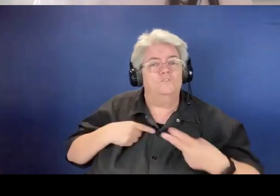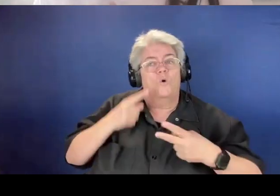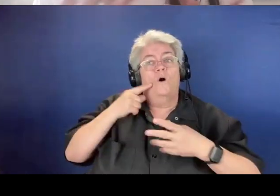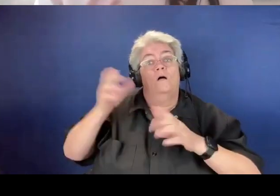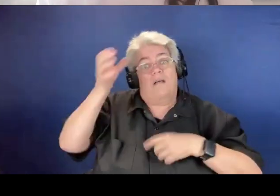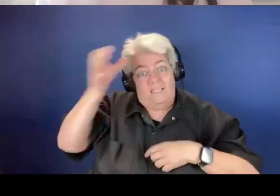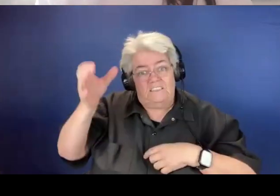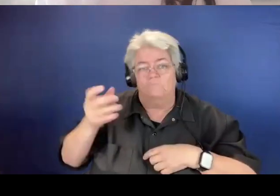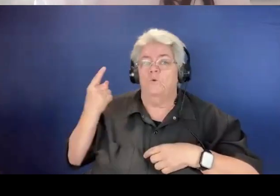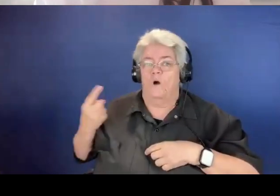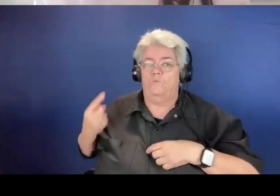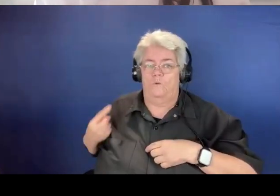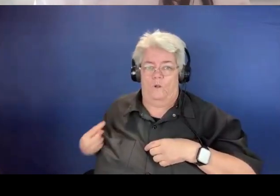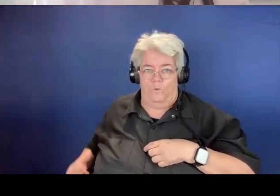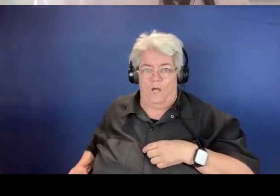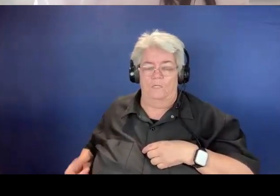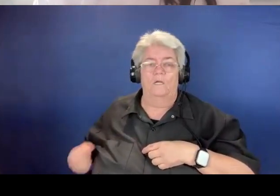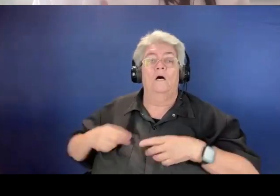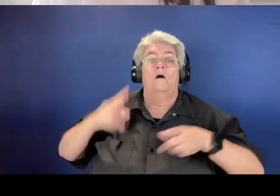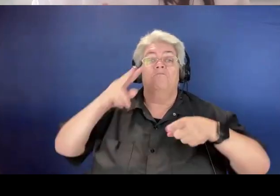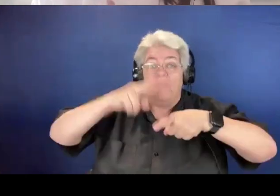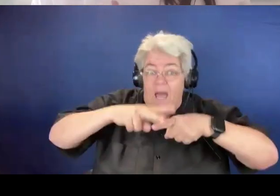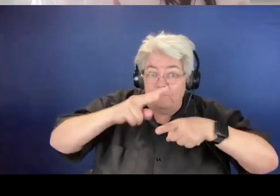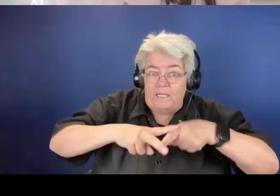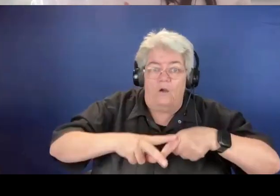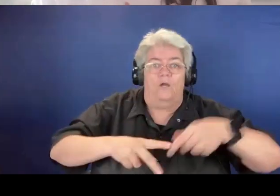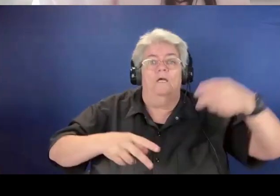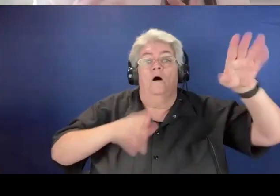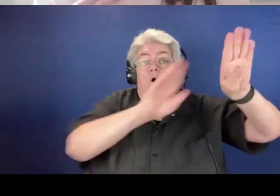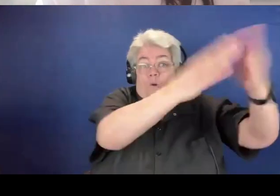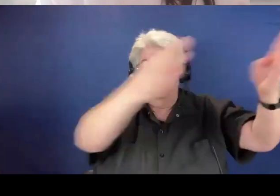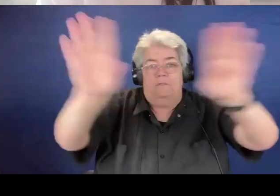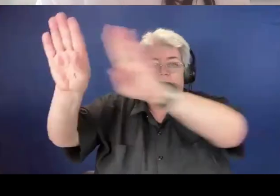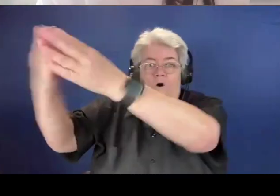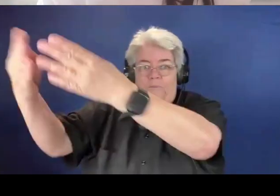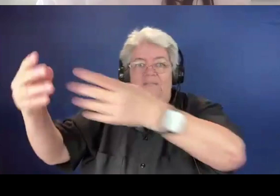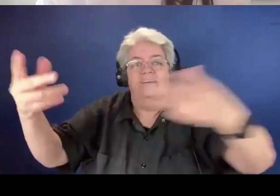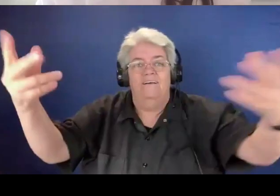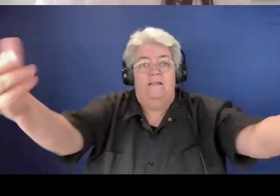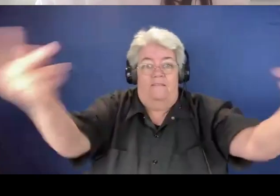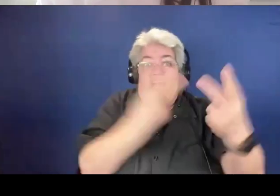Simultaneous bilingual children are often found to have smaller vocabularies